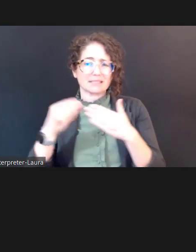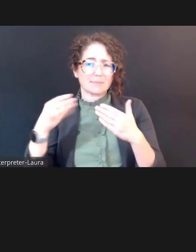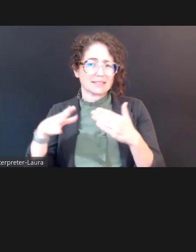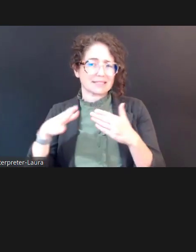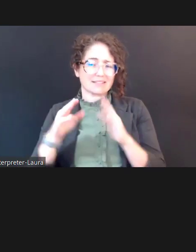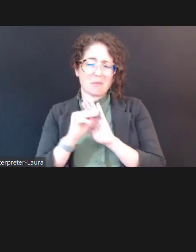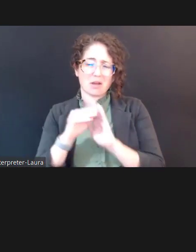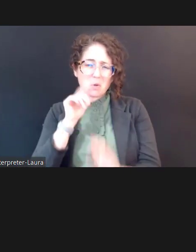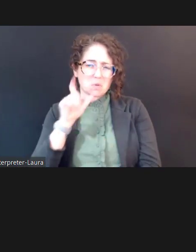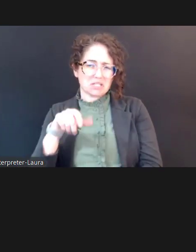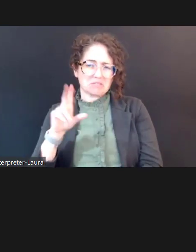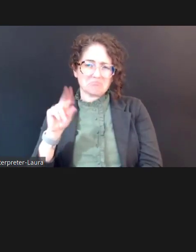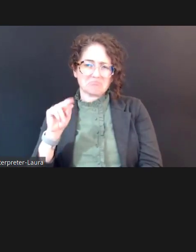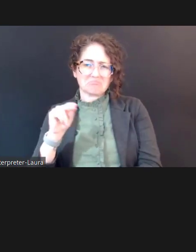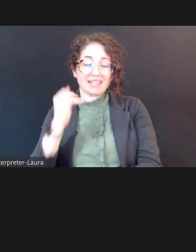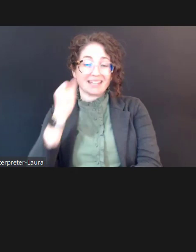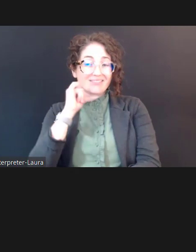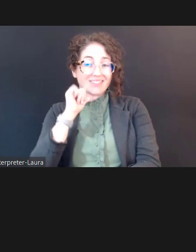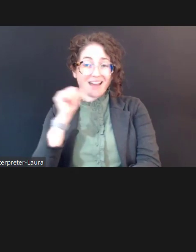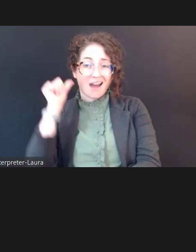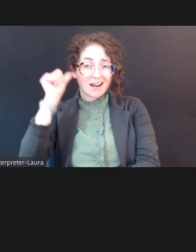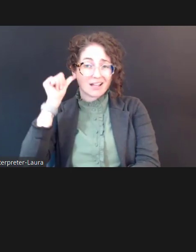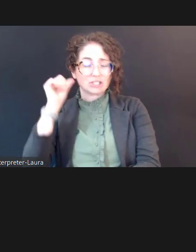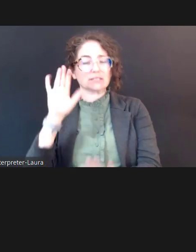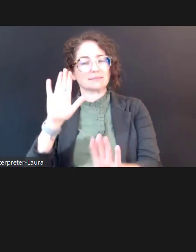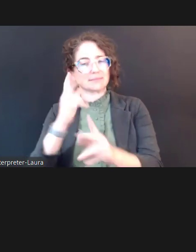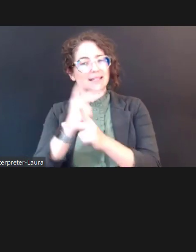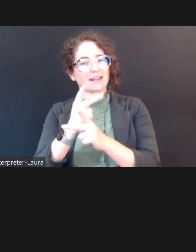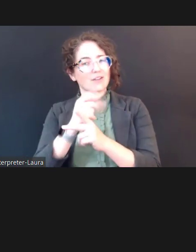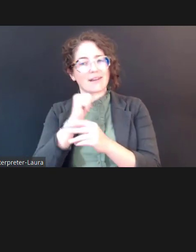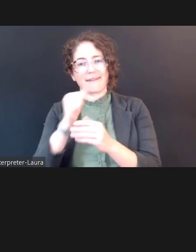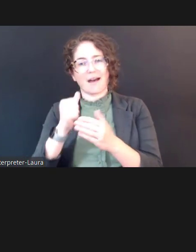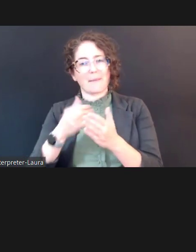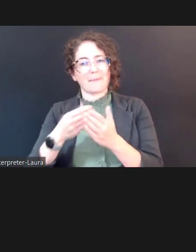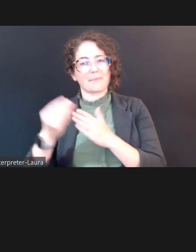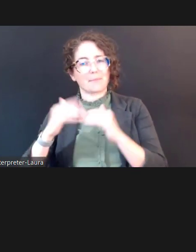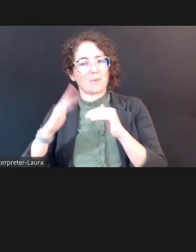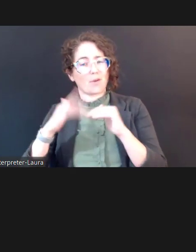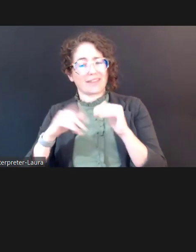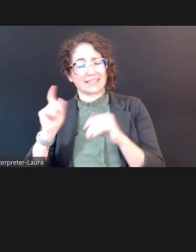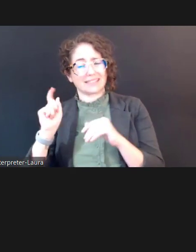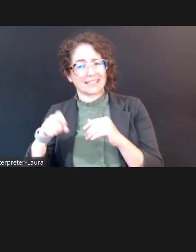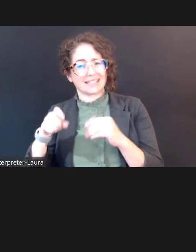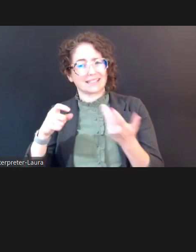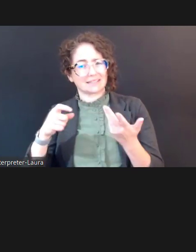As nonaudiologists, be careful to not purchase more than what you need by getting the simpler and basic models.